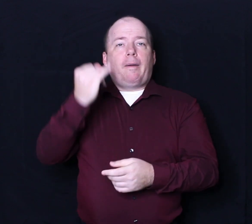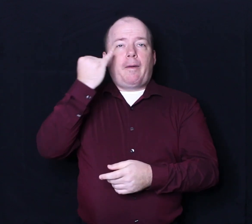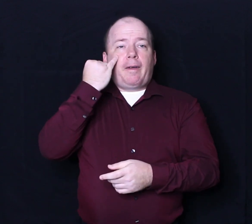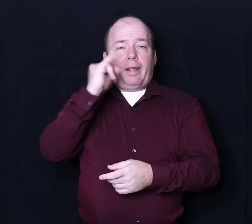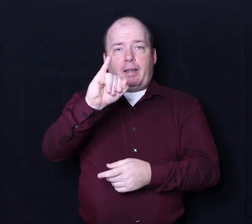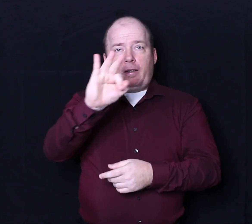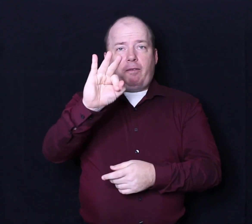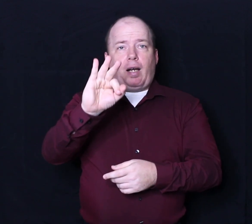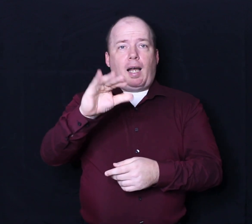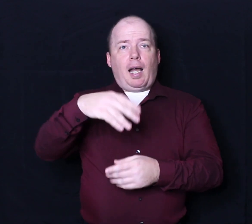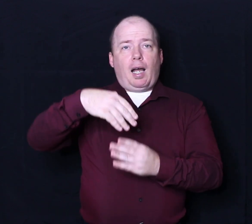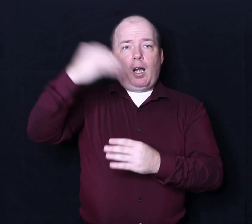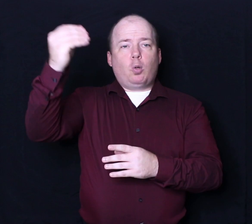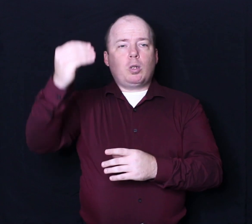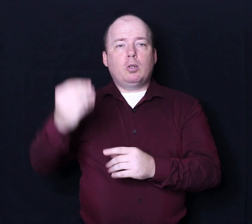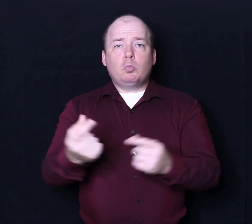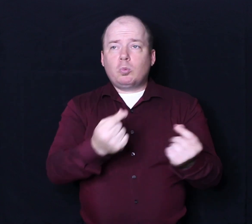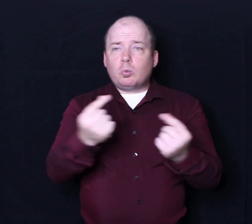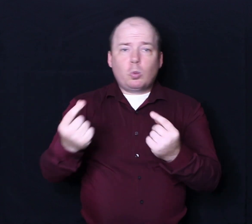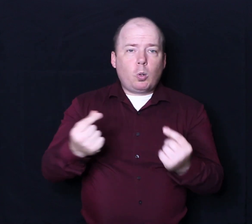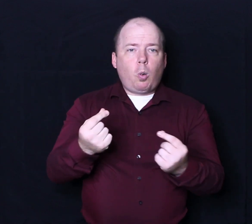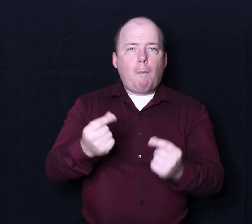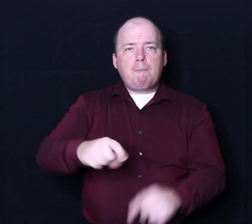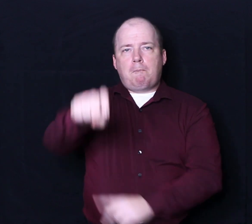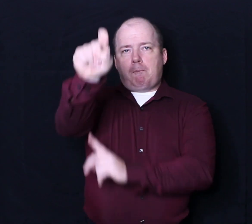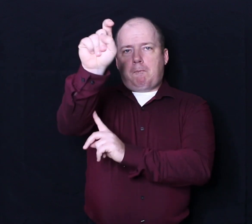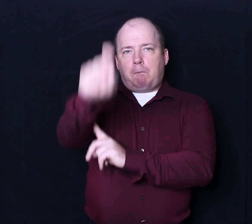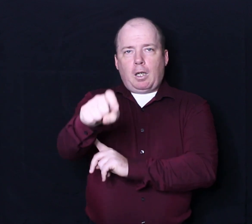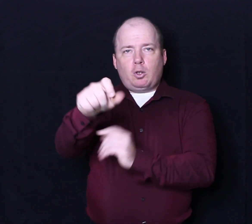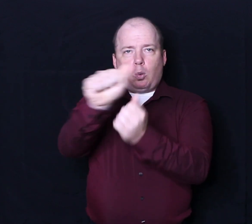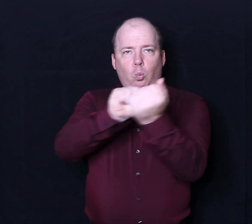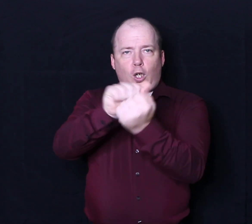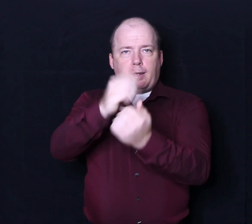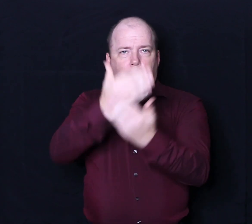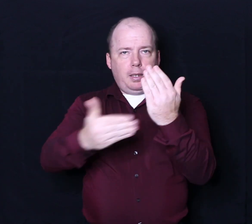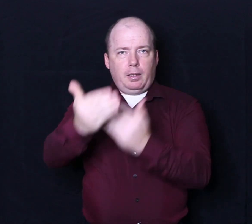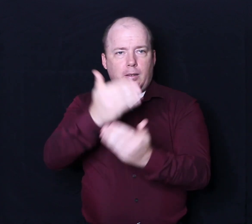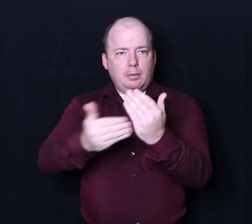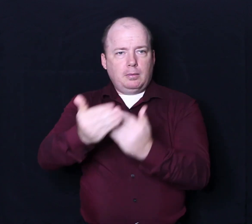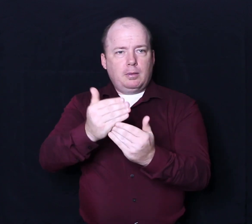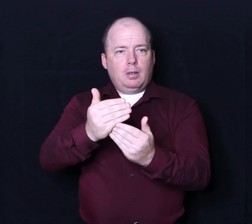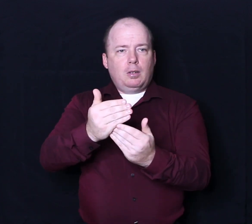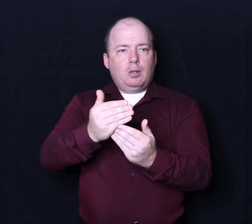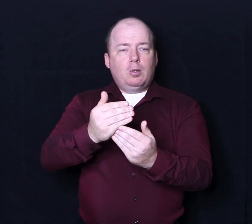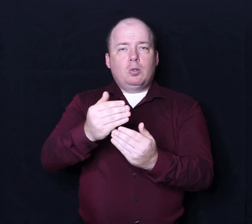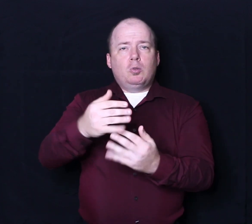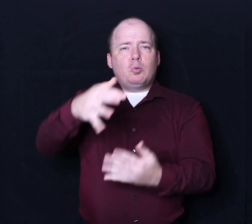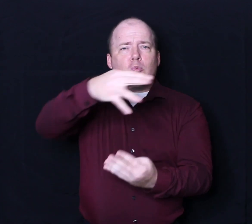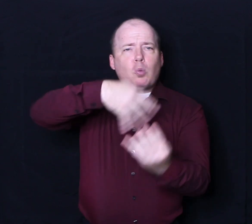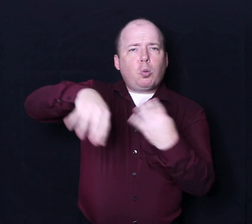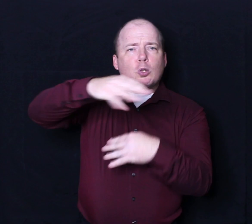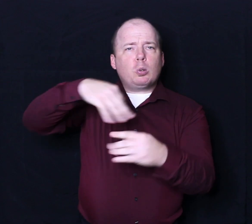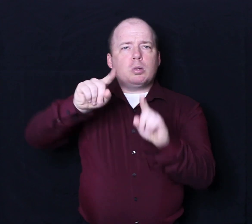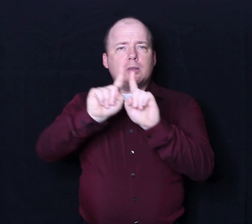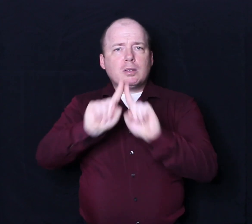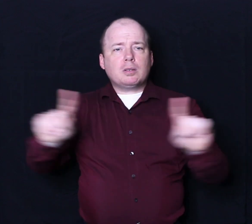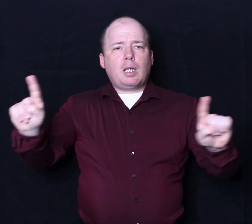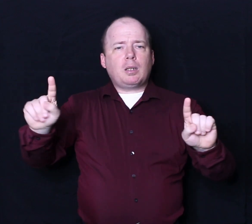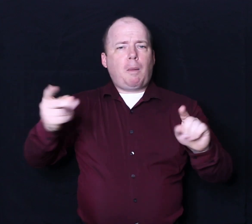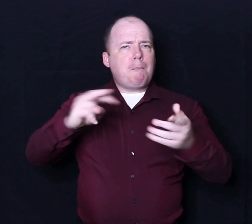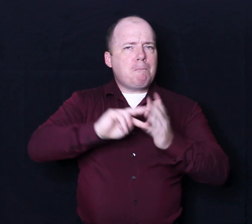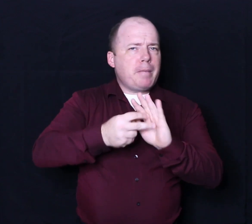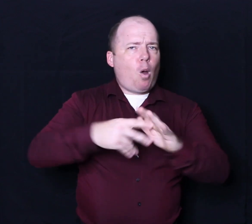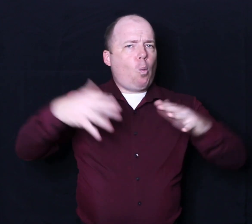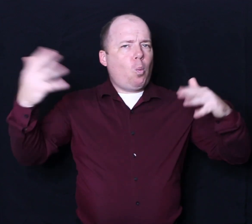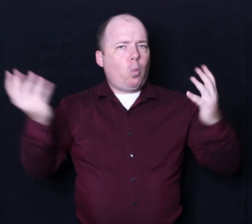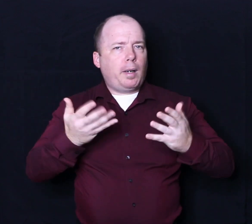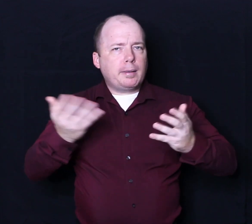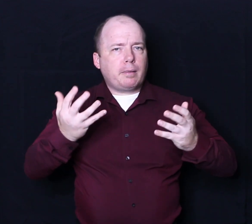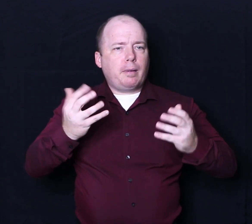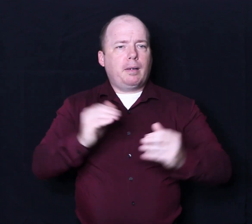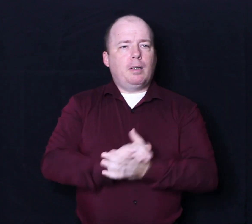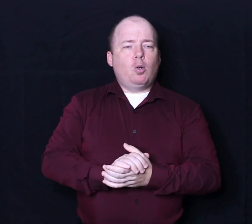If you go out on errand(s), you must wash hands and "social distancing" -